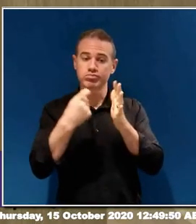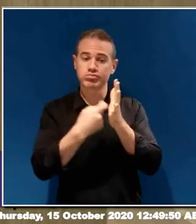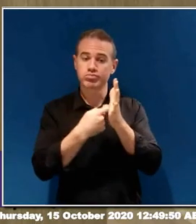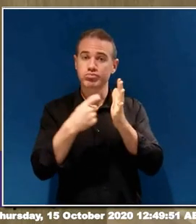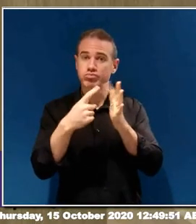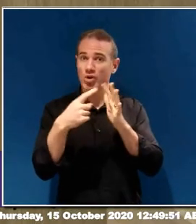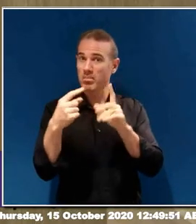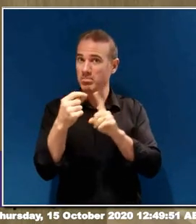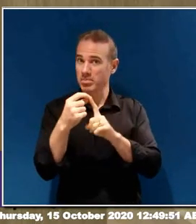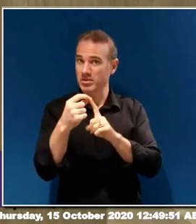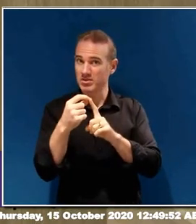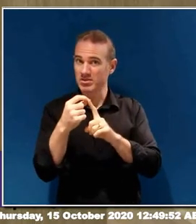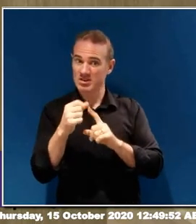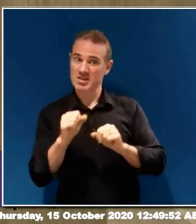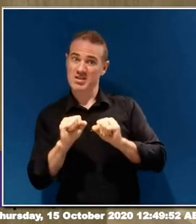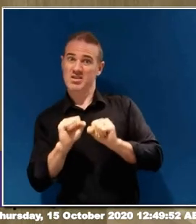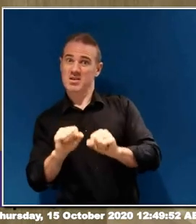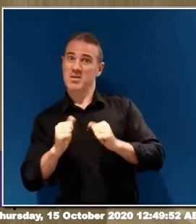the schools find difficult to manage.